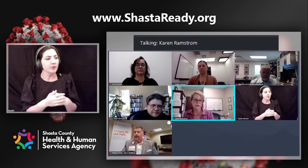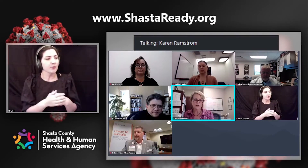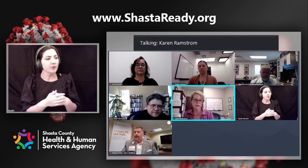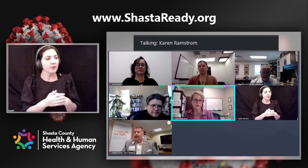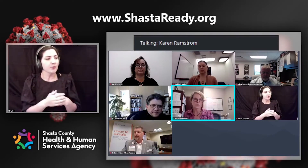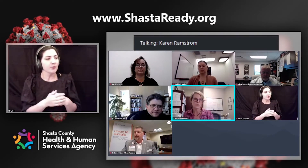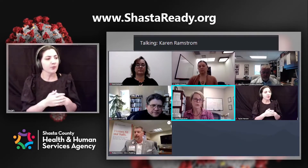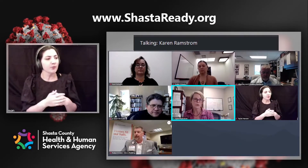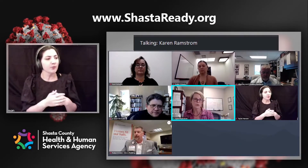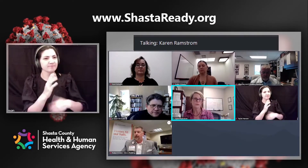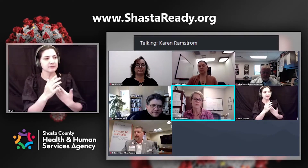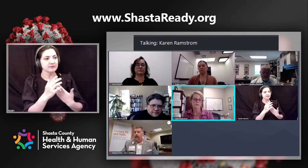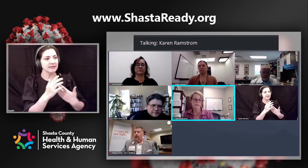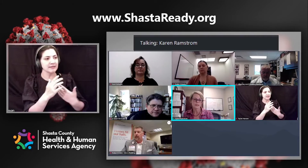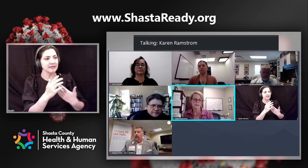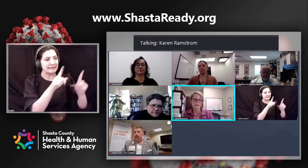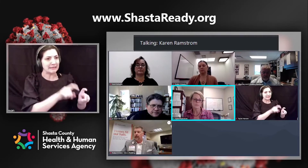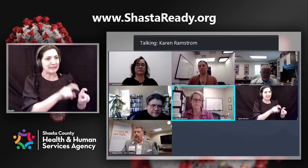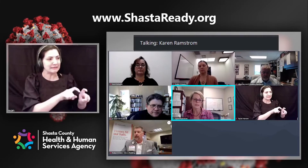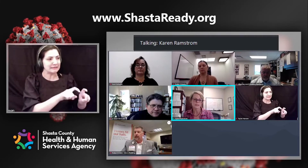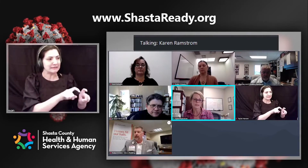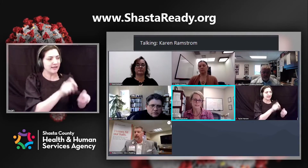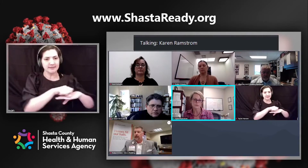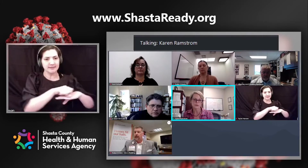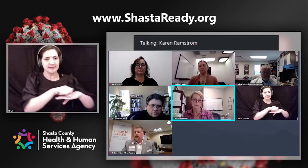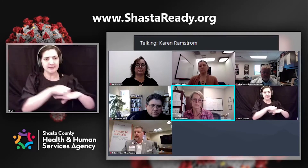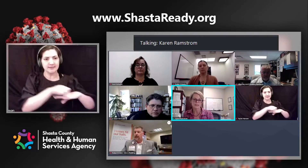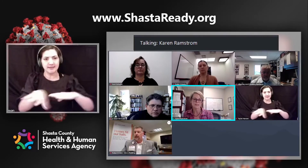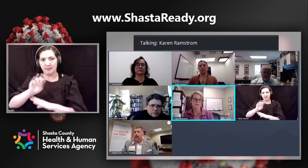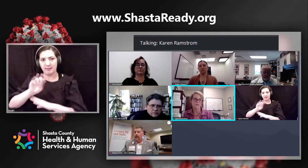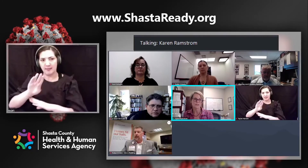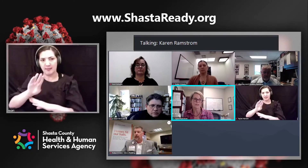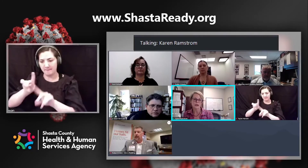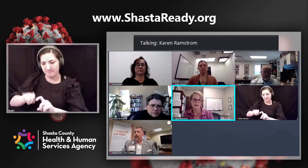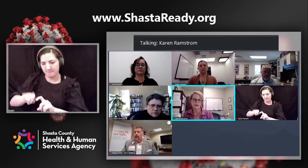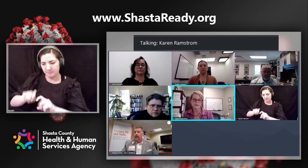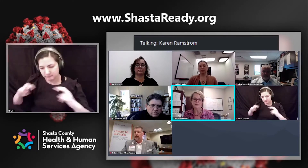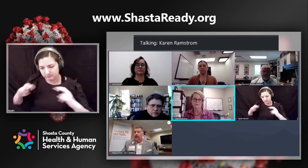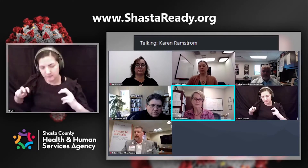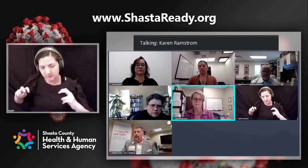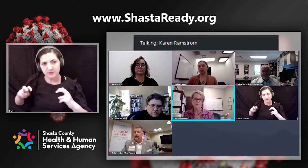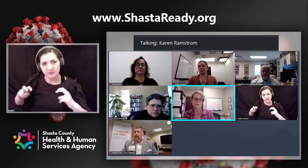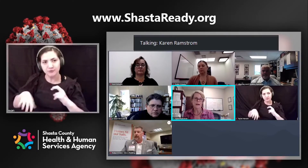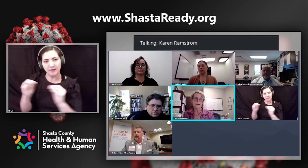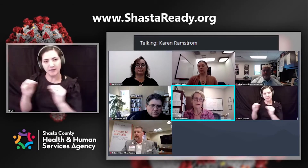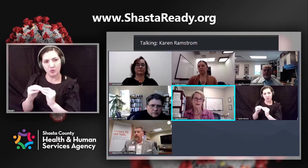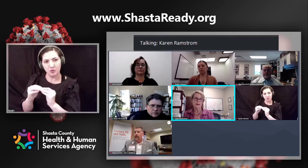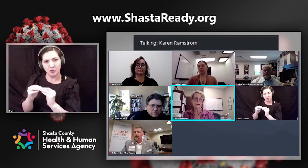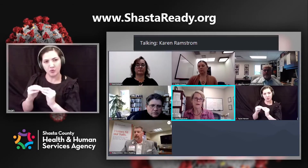whole genome sequencing testing for cases associated with outbreaks, for people who